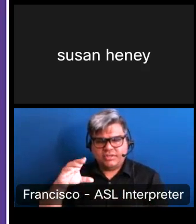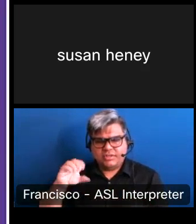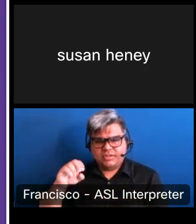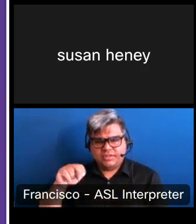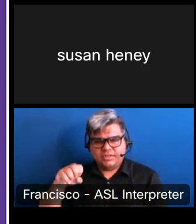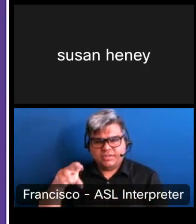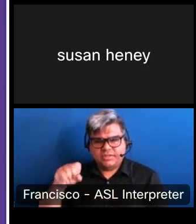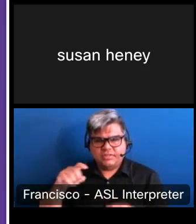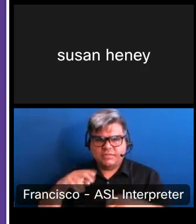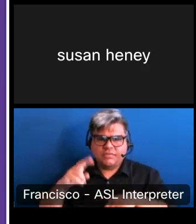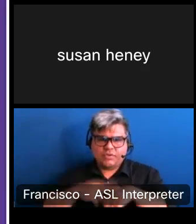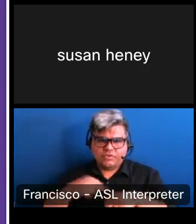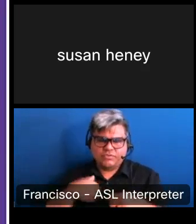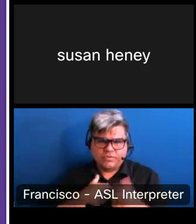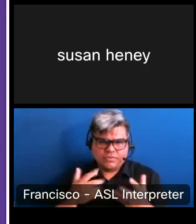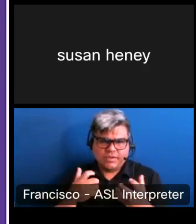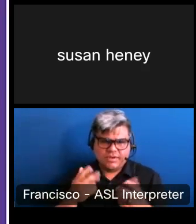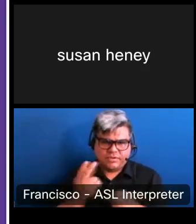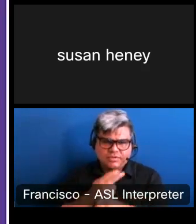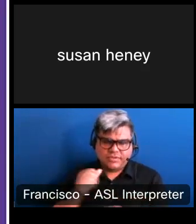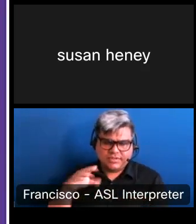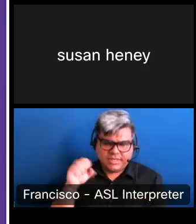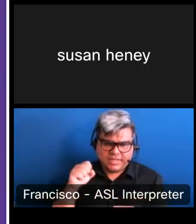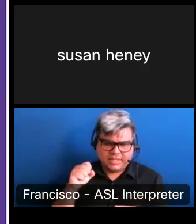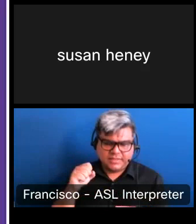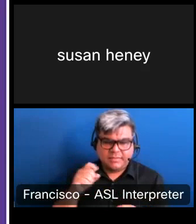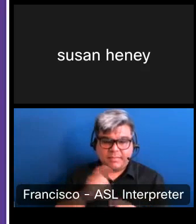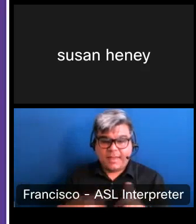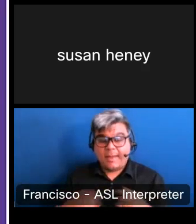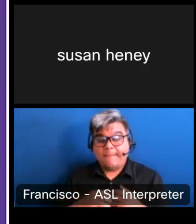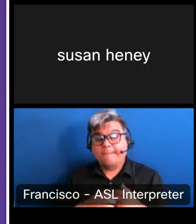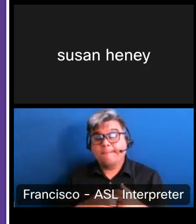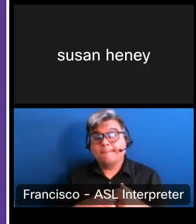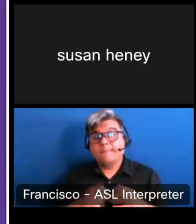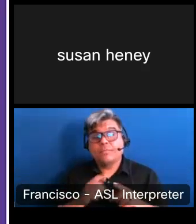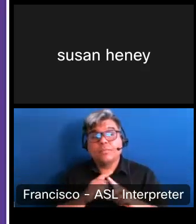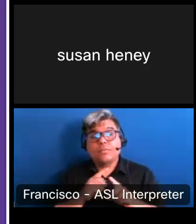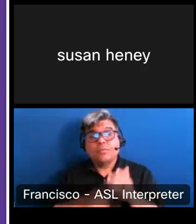the decennial census data, right? But, by the way, what I would like to mention is that on or around